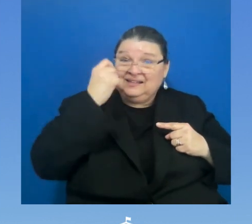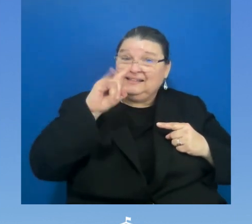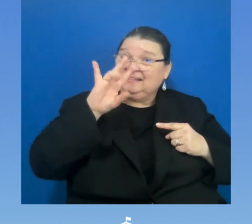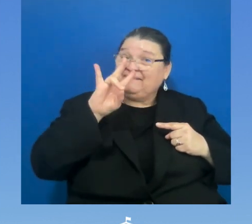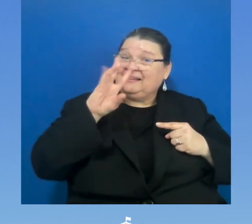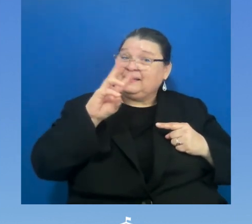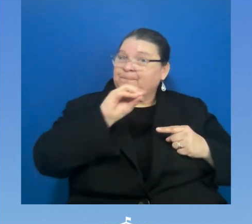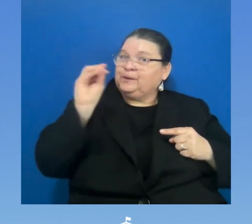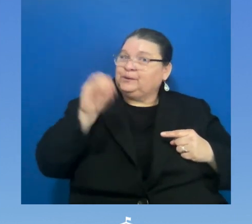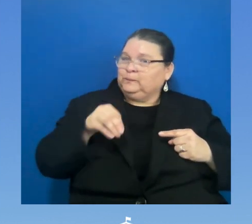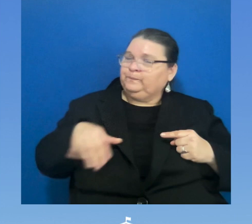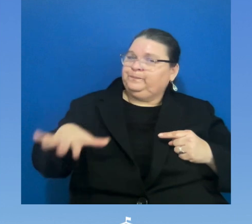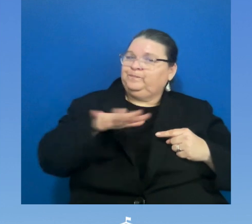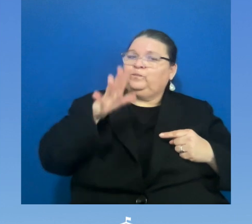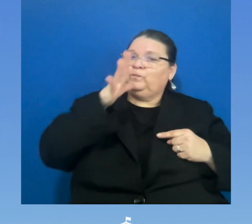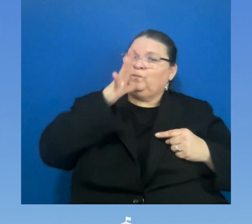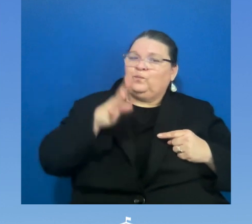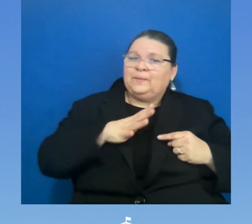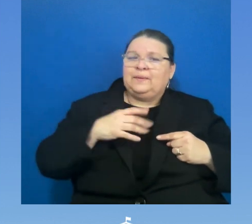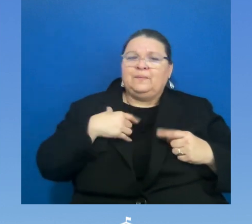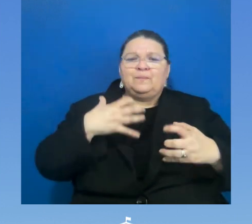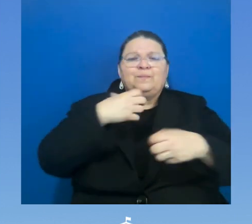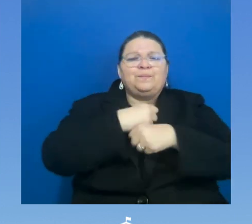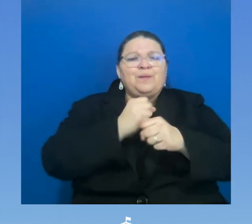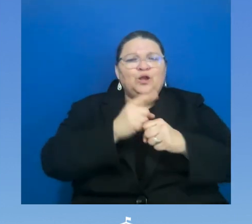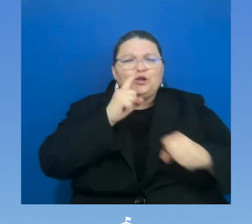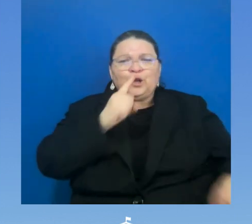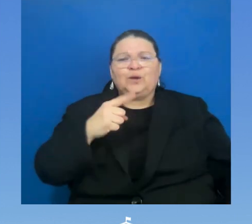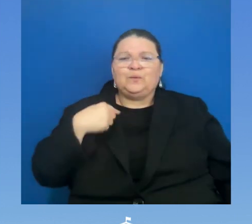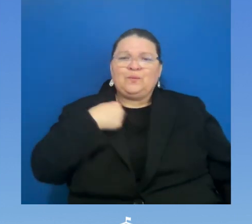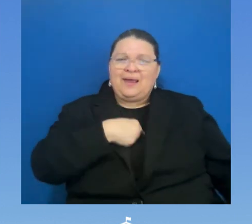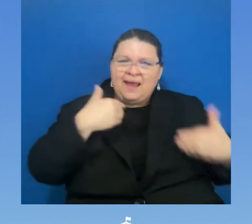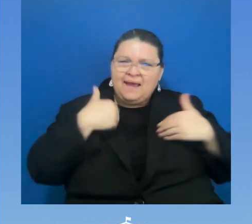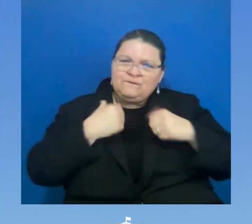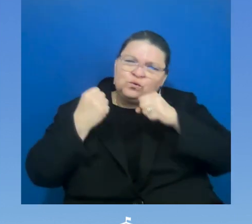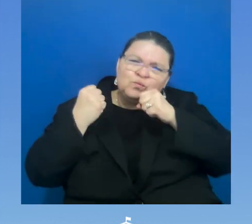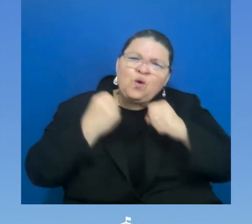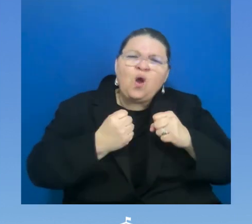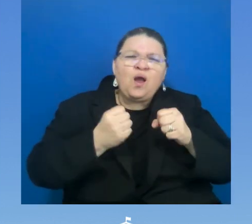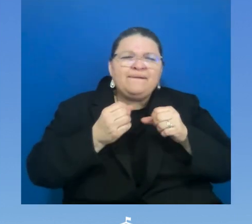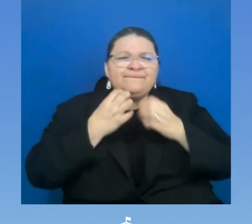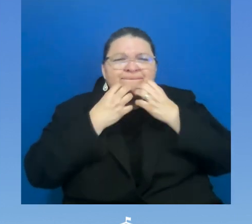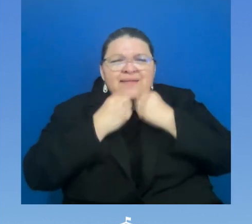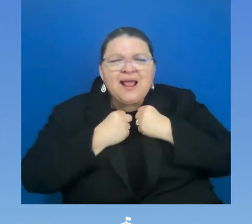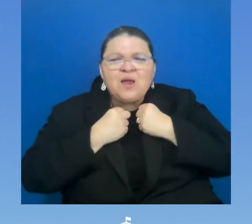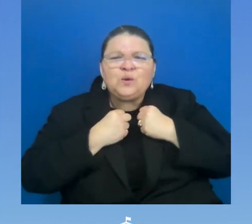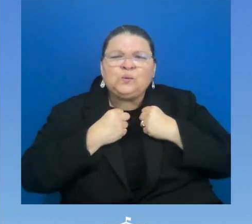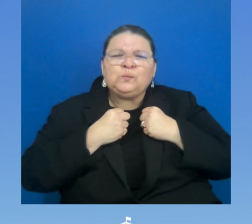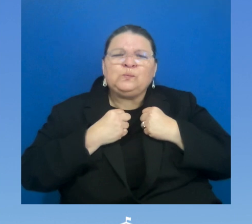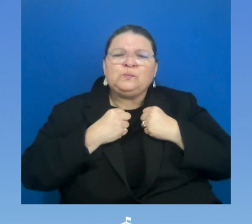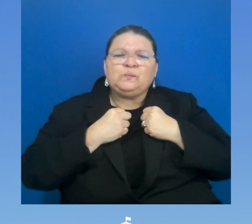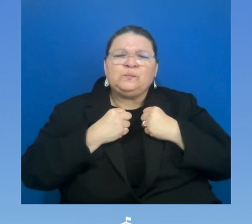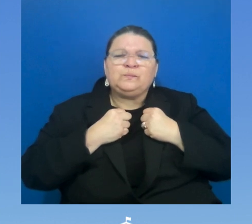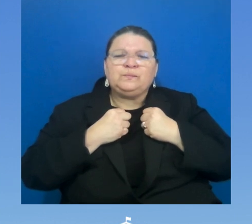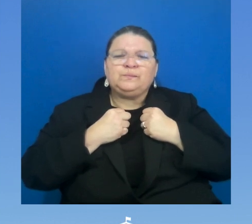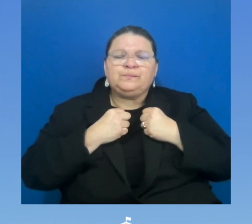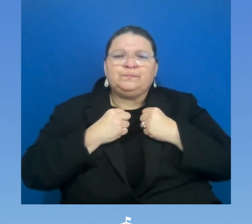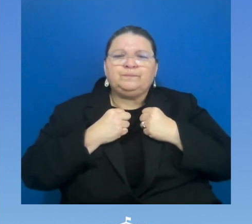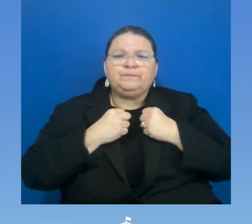and living up to the values of this great company. So we brought in outside help and we had them audit what we what we thought we knew,